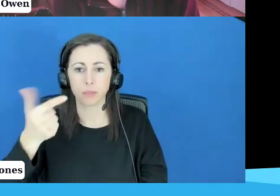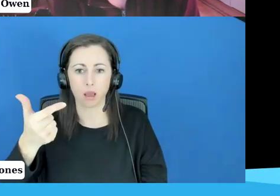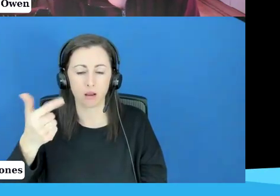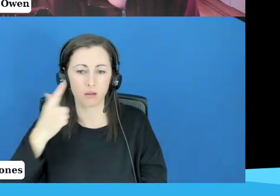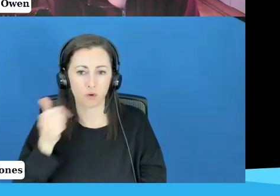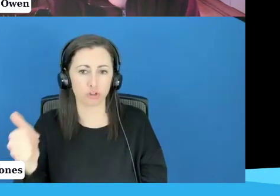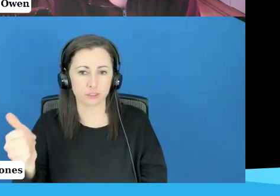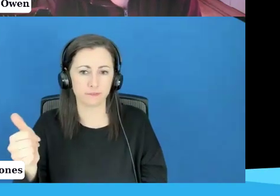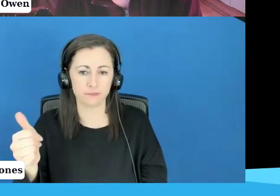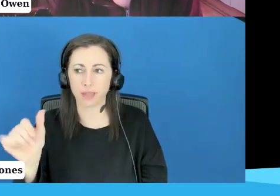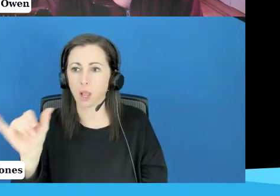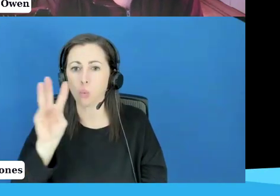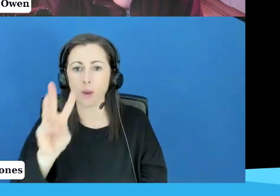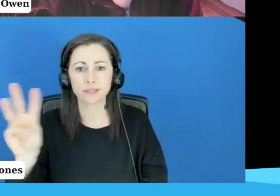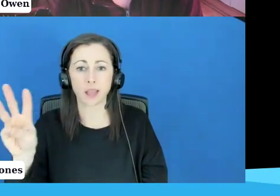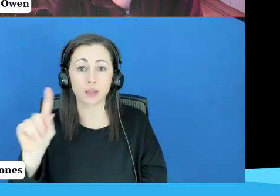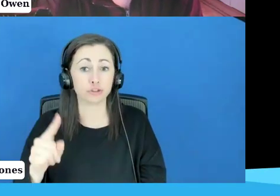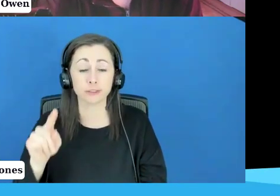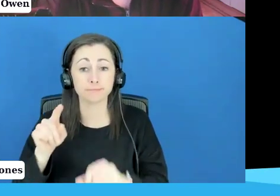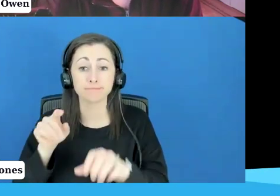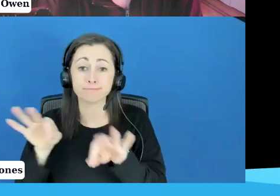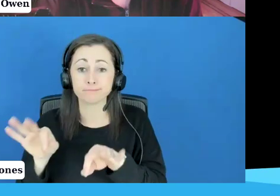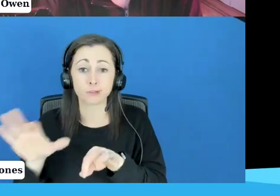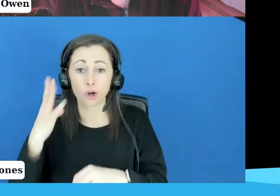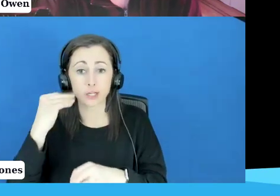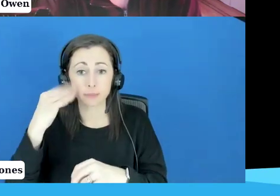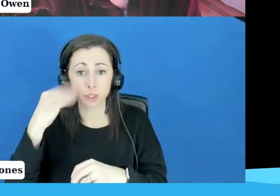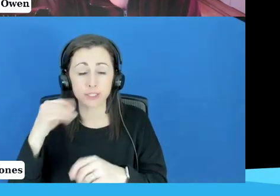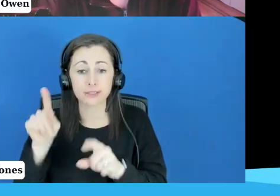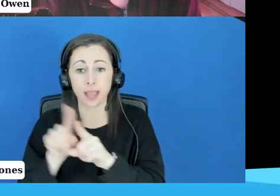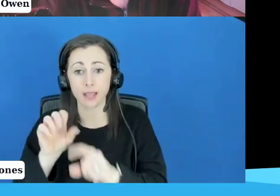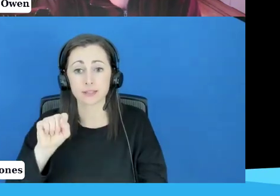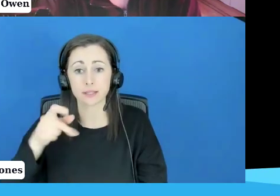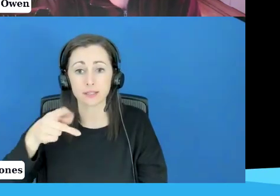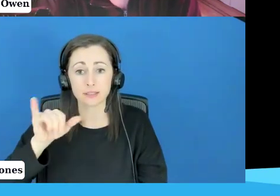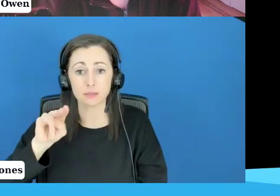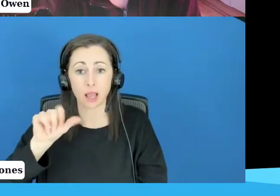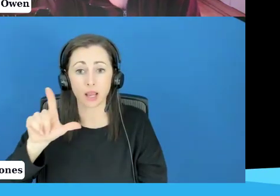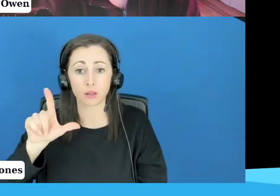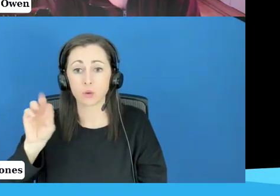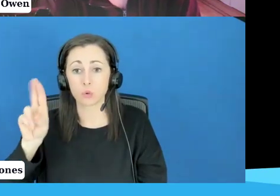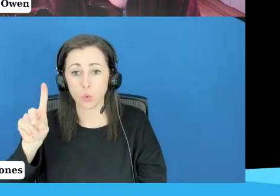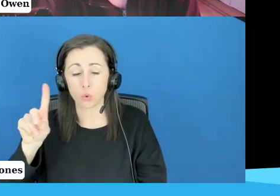like a website where she was just talking about her experiences as a spinal cord injury mom and just little things,